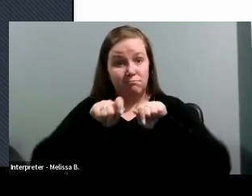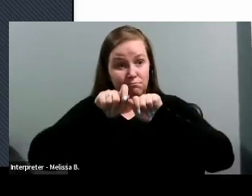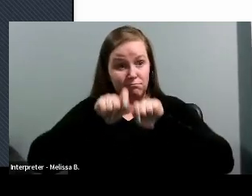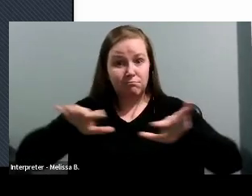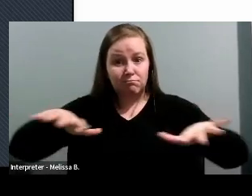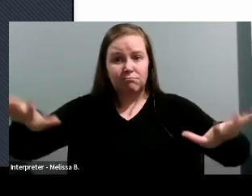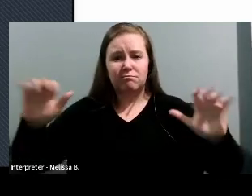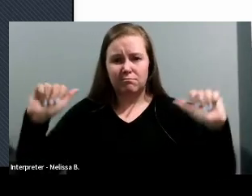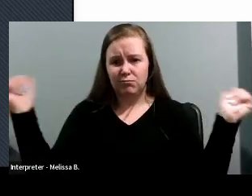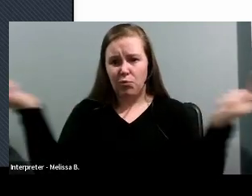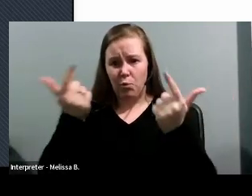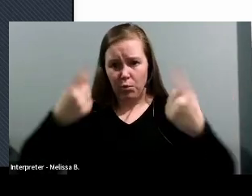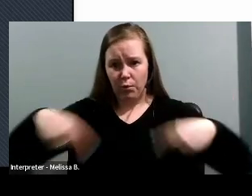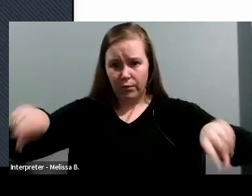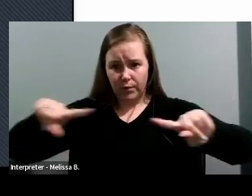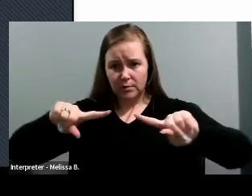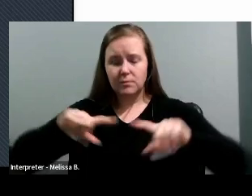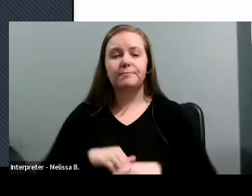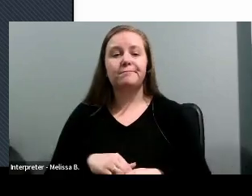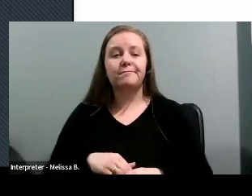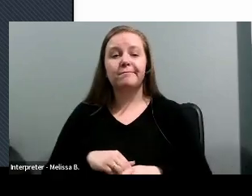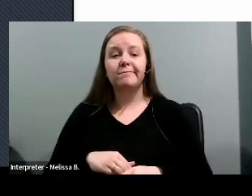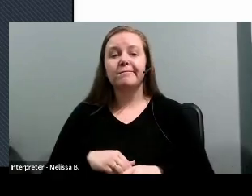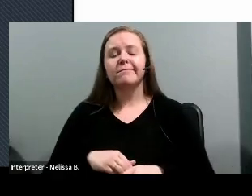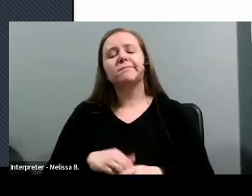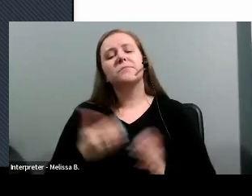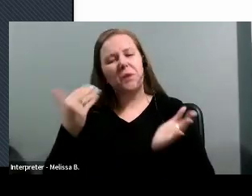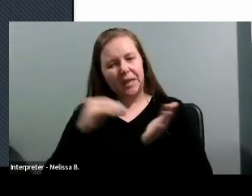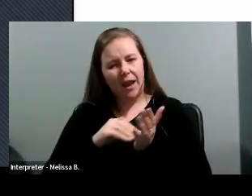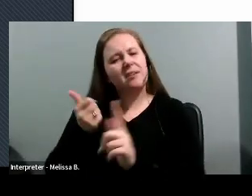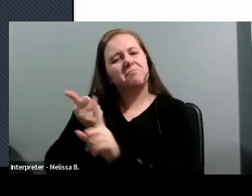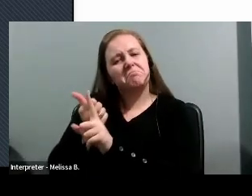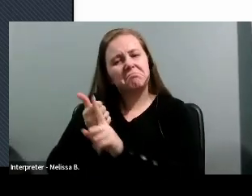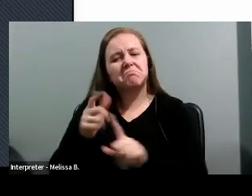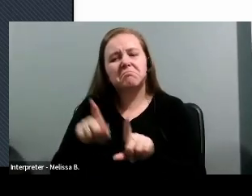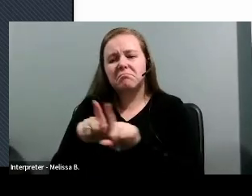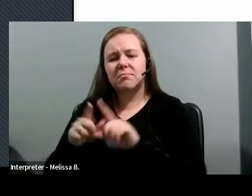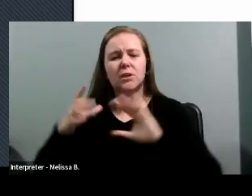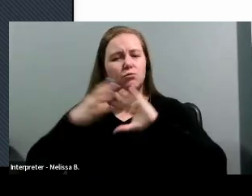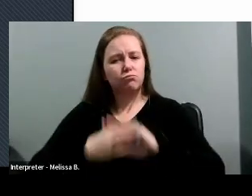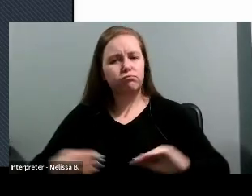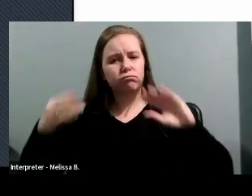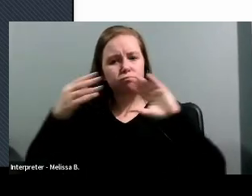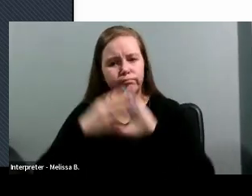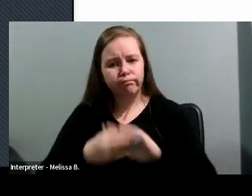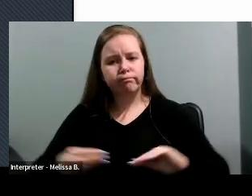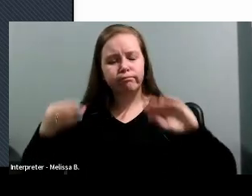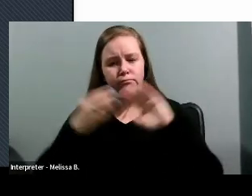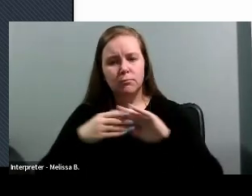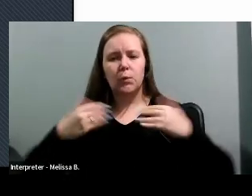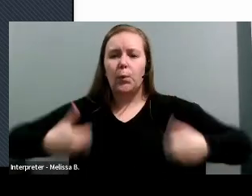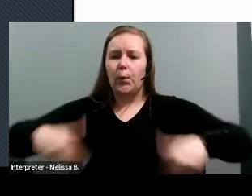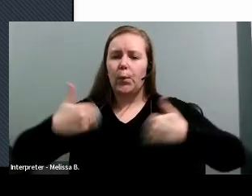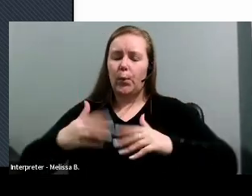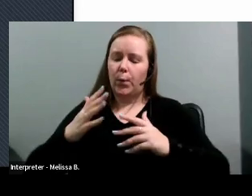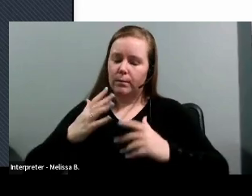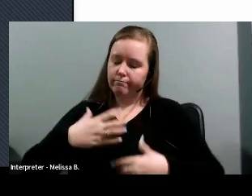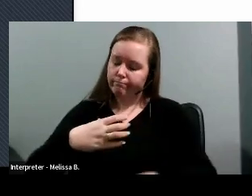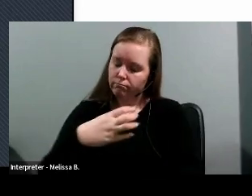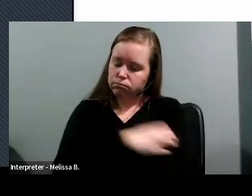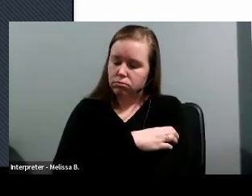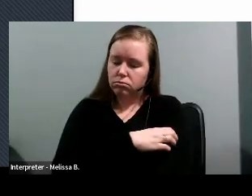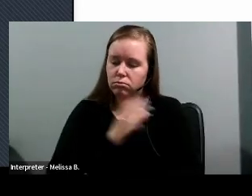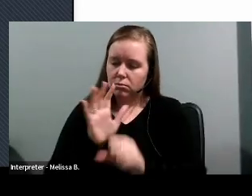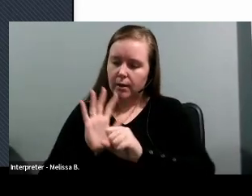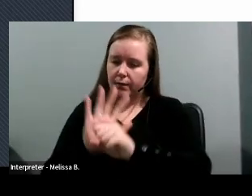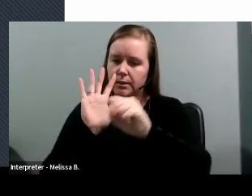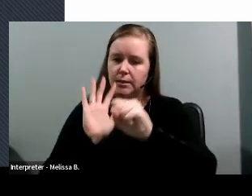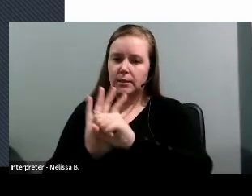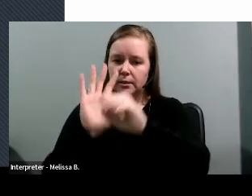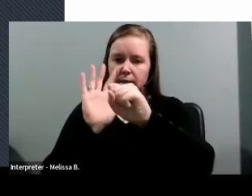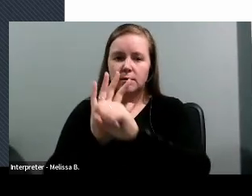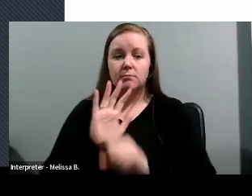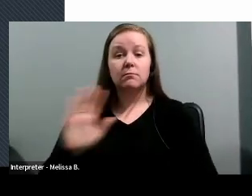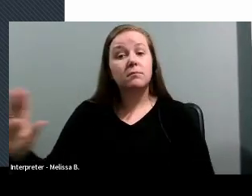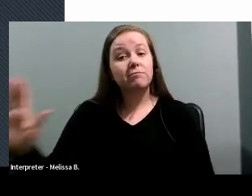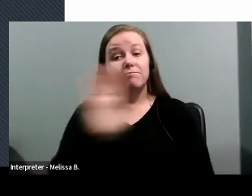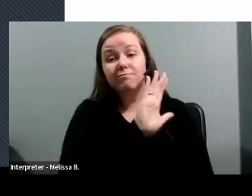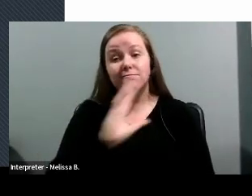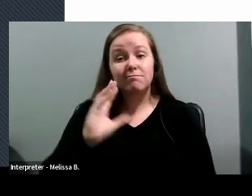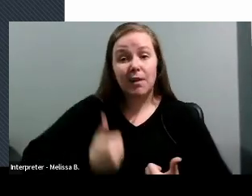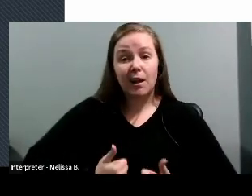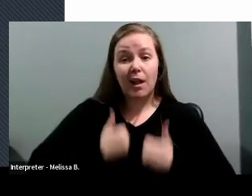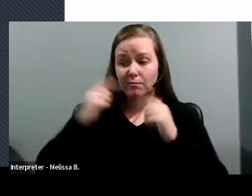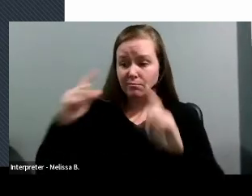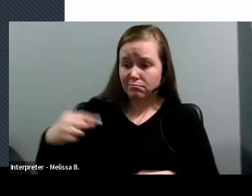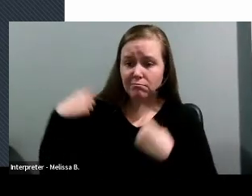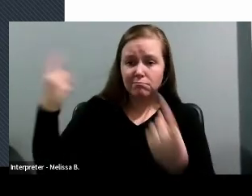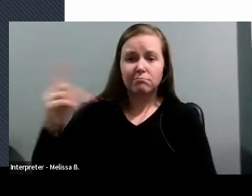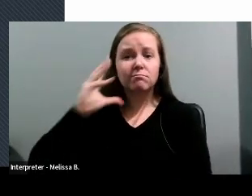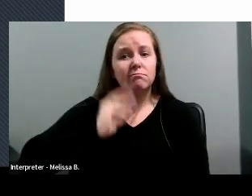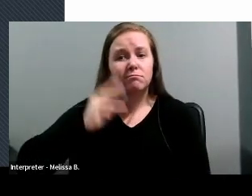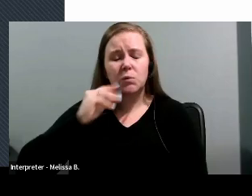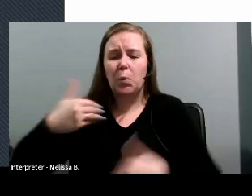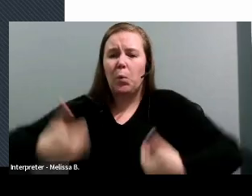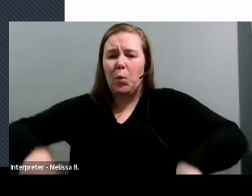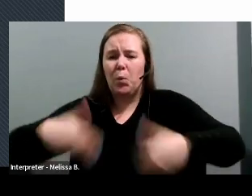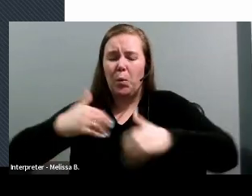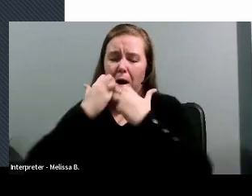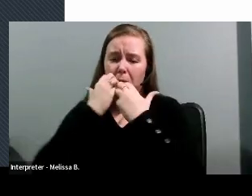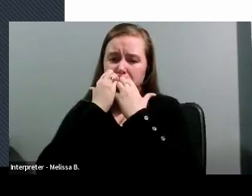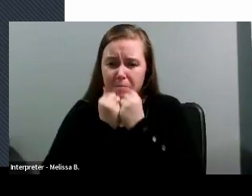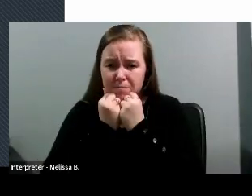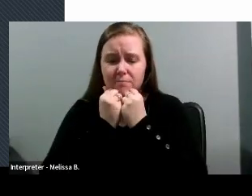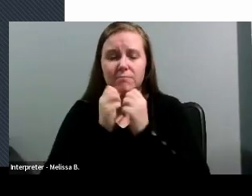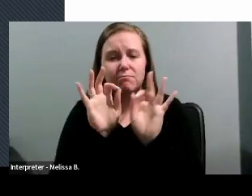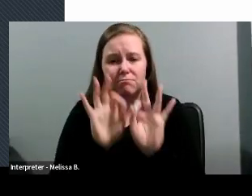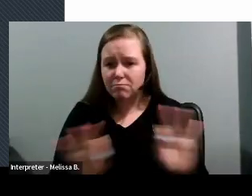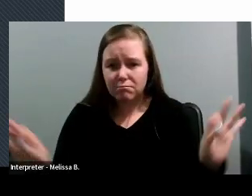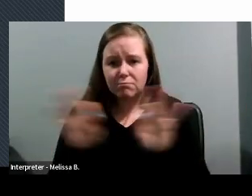Shannon Spencer (she/her): So, as I mentioned, deputations are your stories, and stories are a very powerful advocacy tool. Your lived experiences are invaluable, they're important, they make things very relatable.